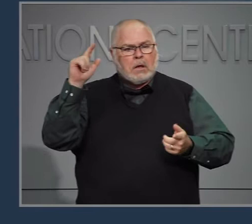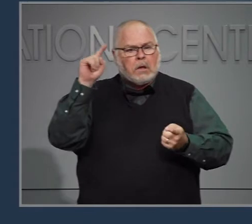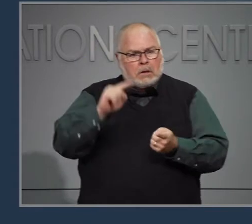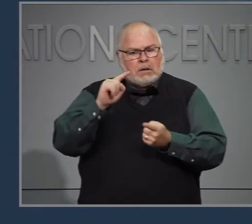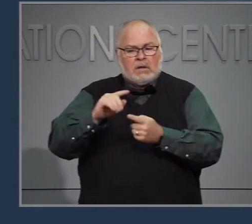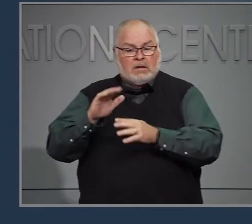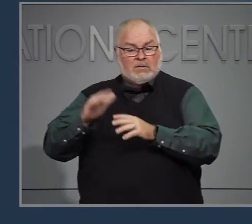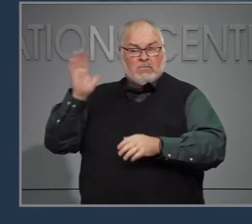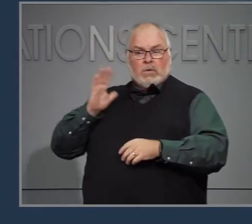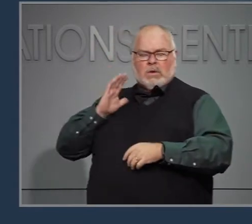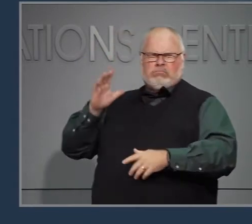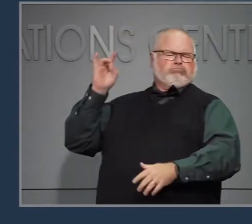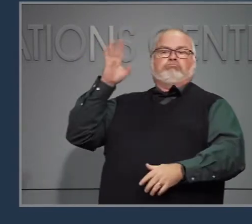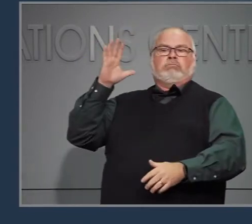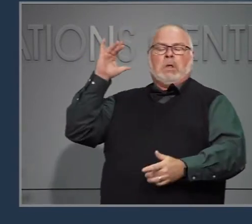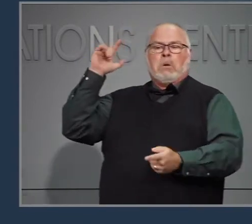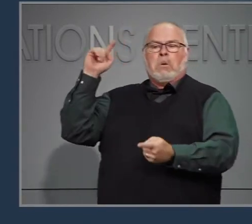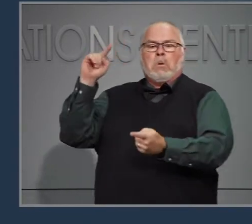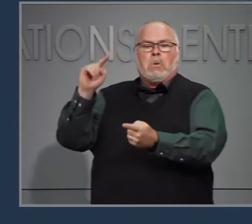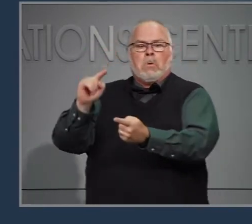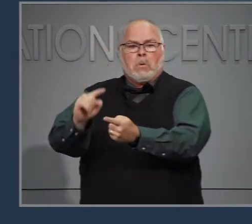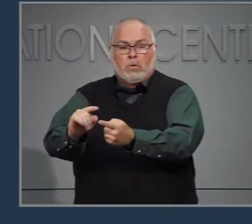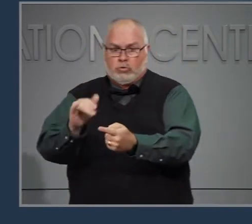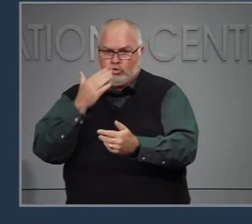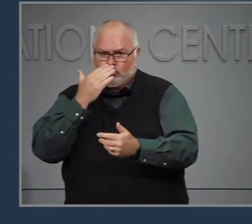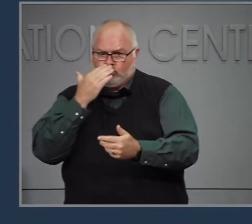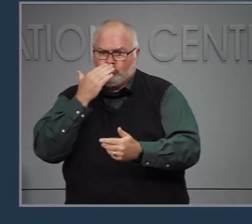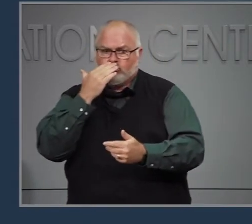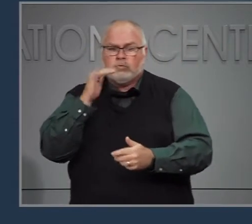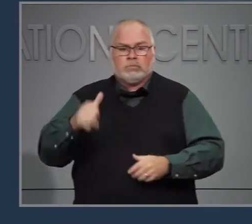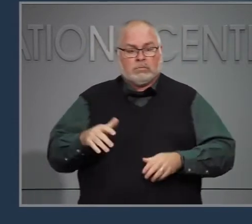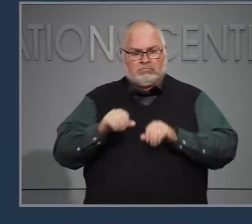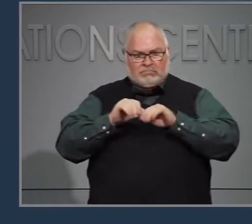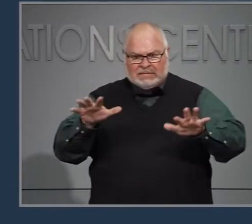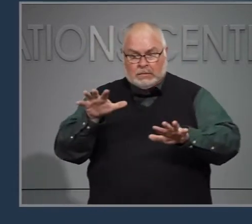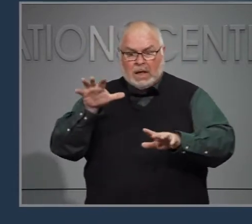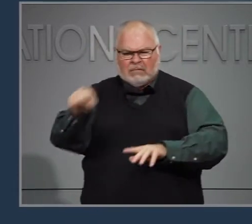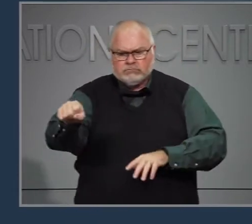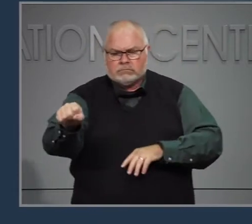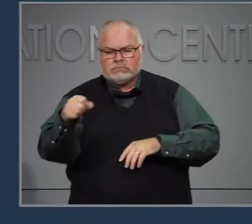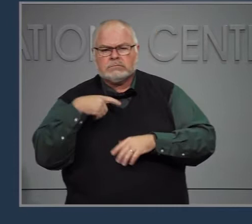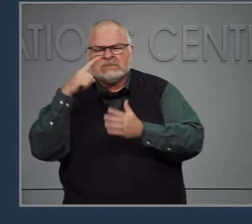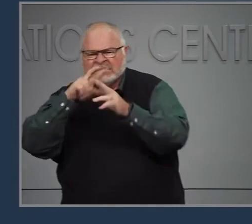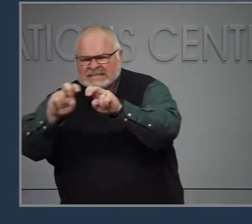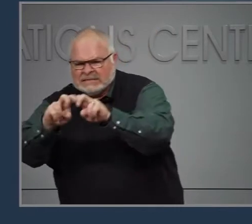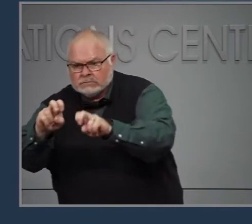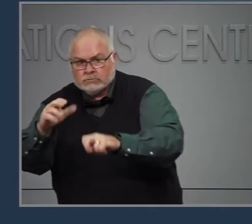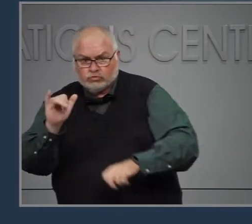AND OUTBREAKS ARE BEING RESOLVED. FASTER ALL GOOD NEWS. AS YOU MOVE ON TO SOME GRAPHS.